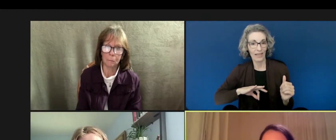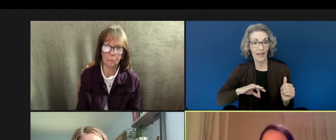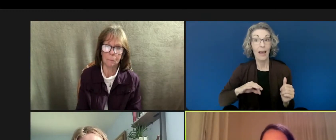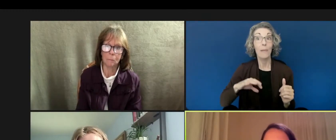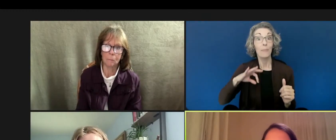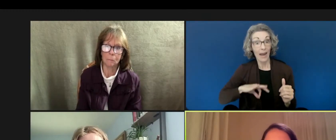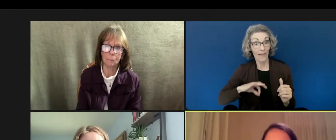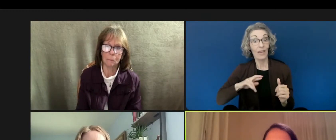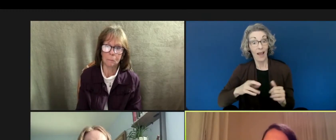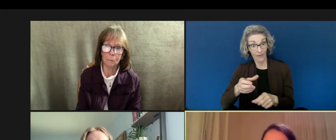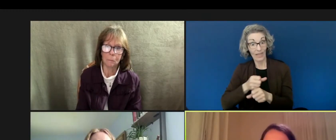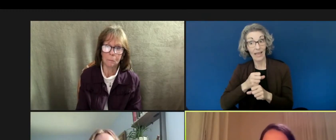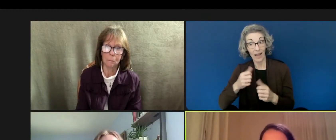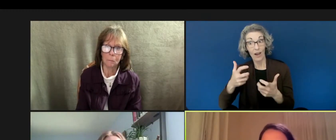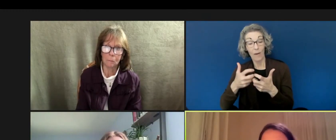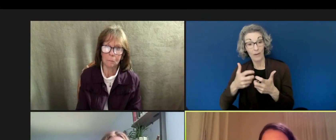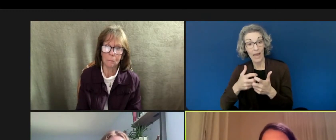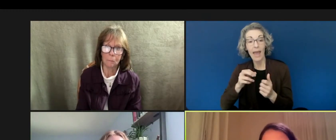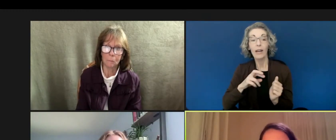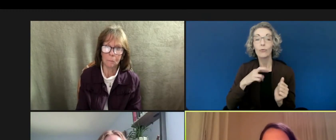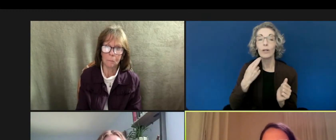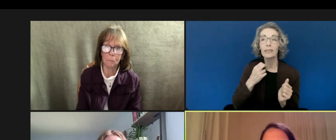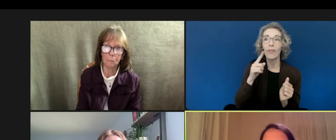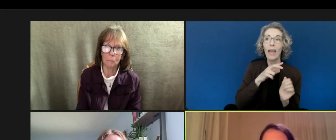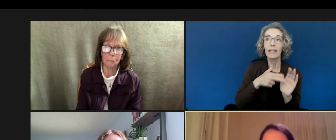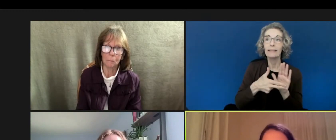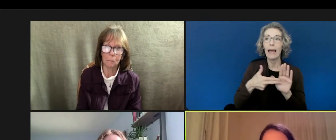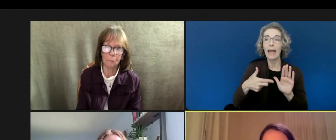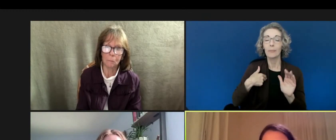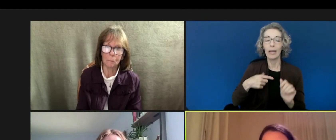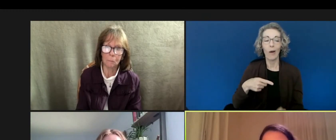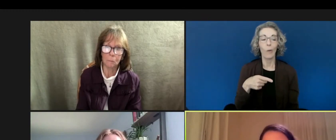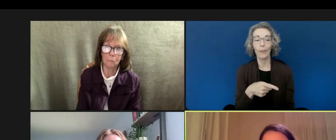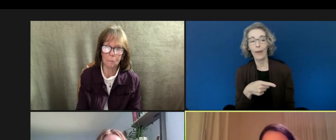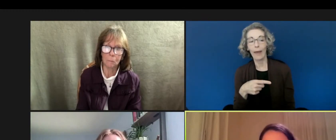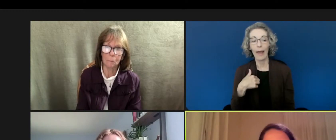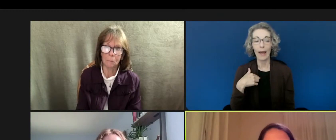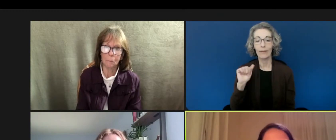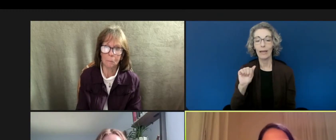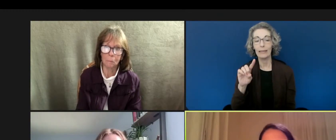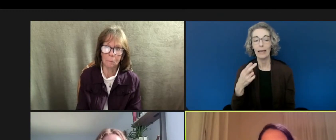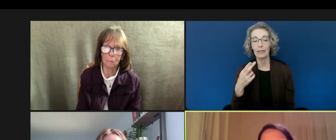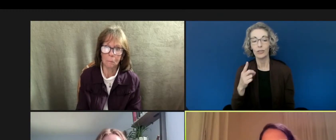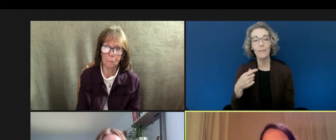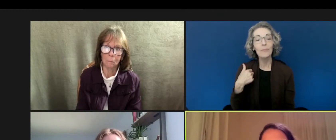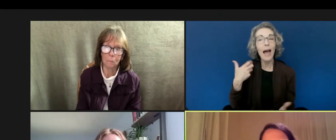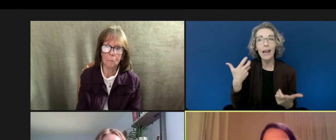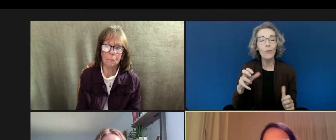tagged and being known as this one has ADHD. And I don't want people to look at me and